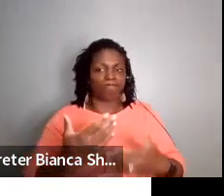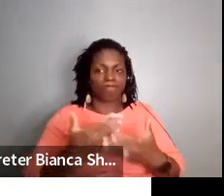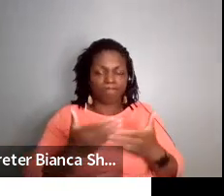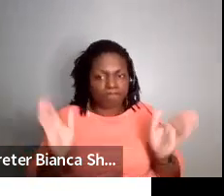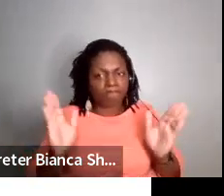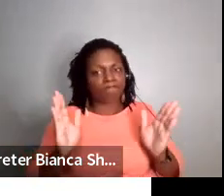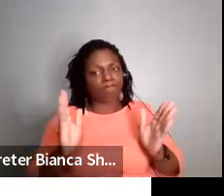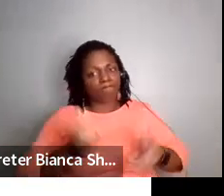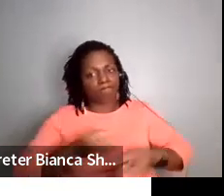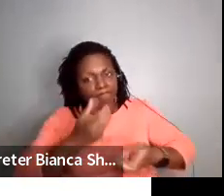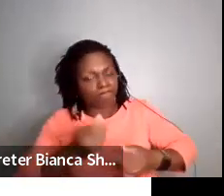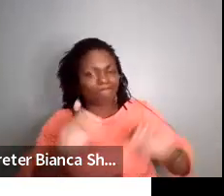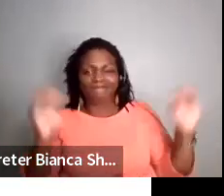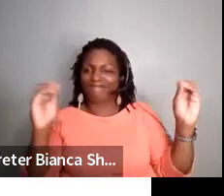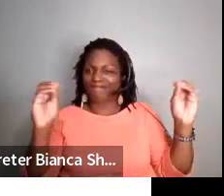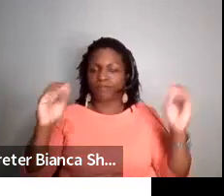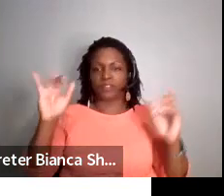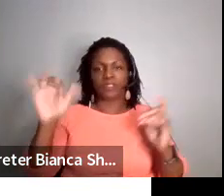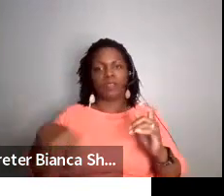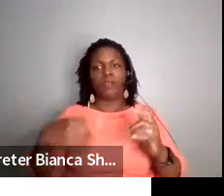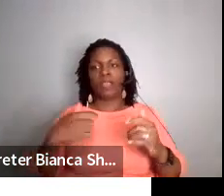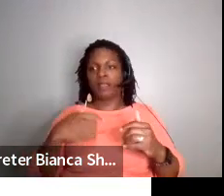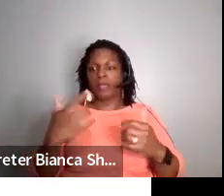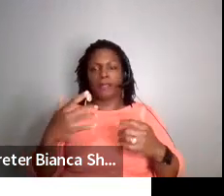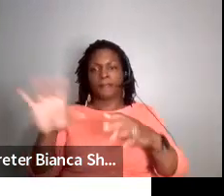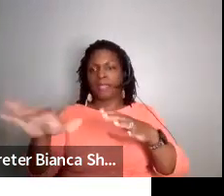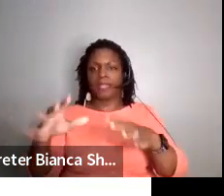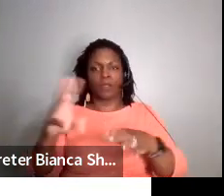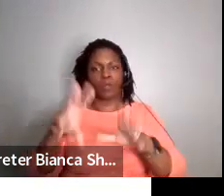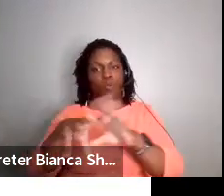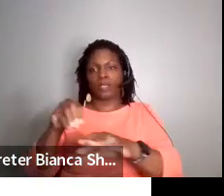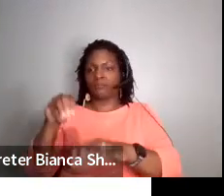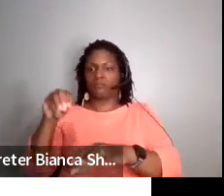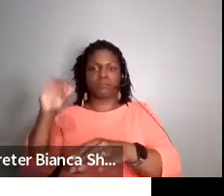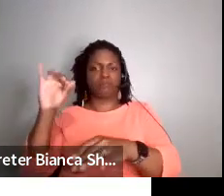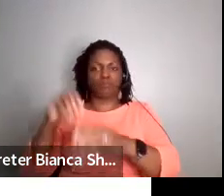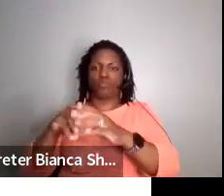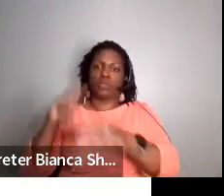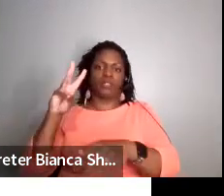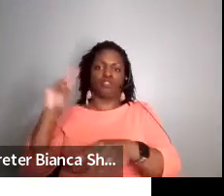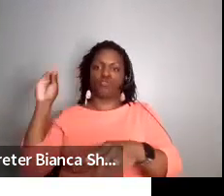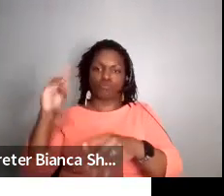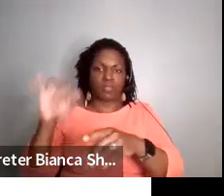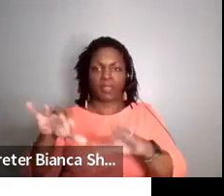I tried to do the follow up through this Tv records, and we were not able to reach them.